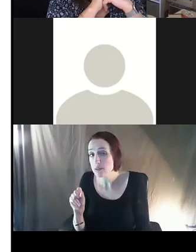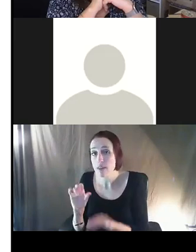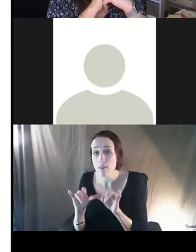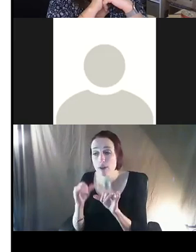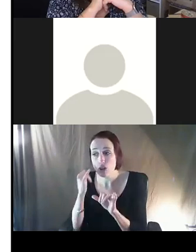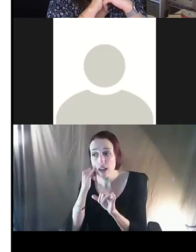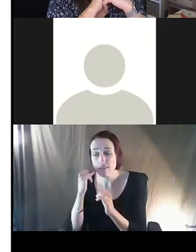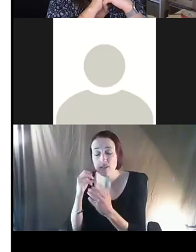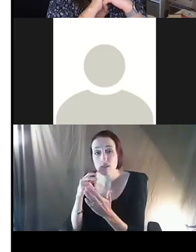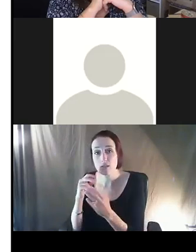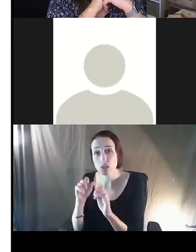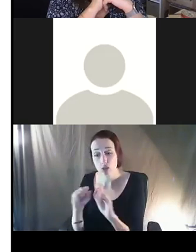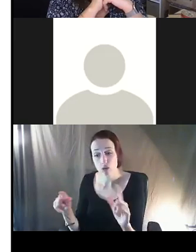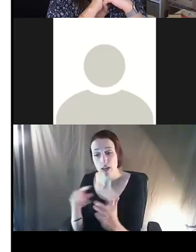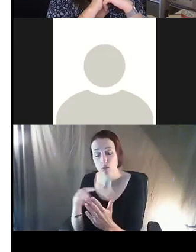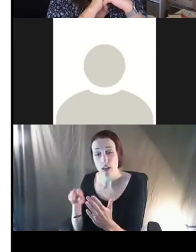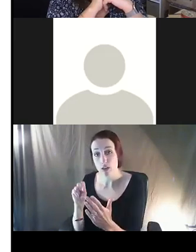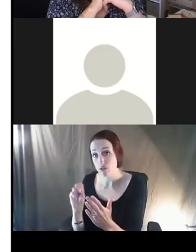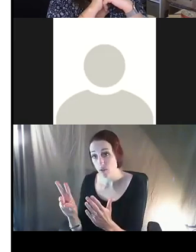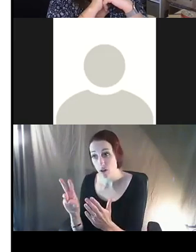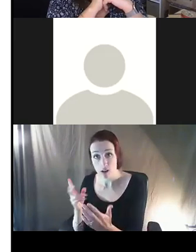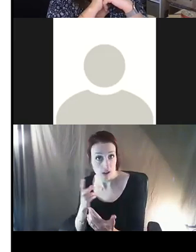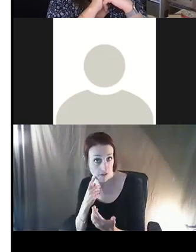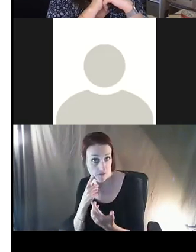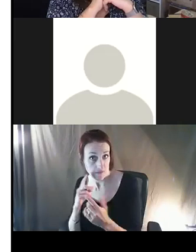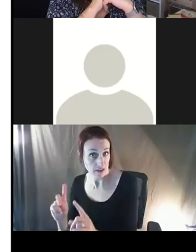communicating what is on the page to the person